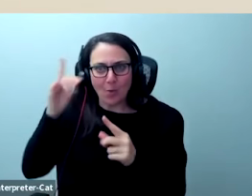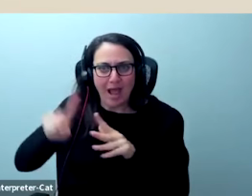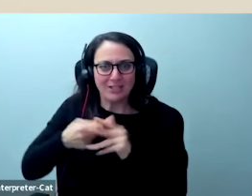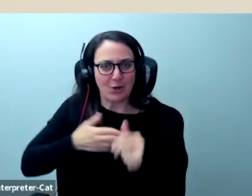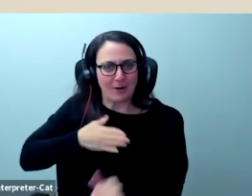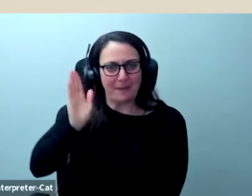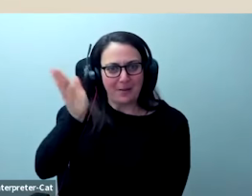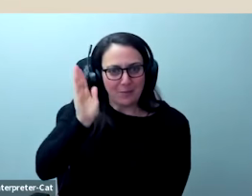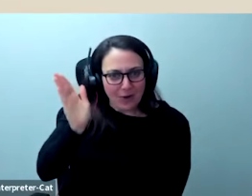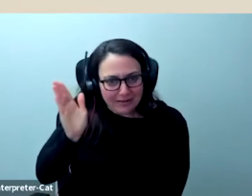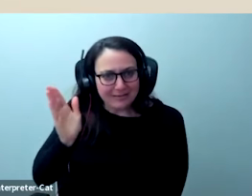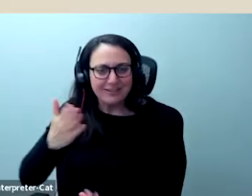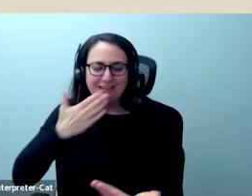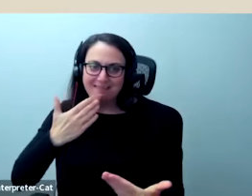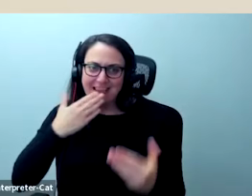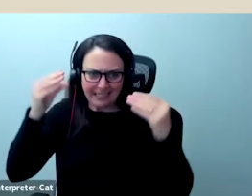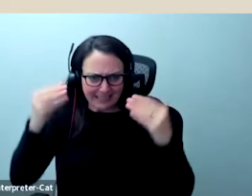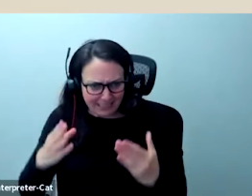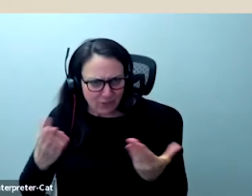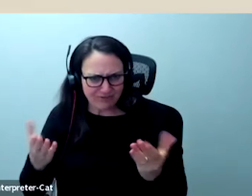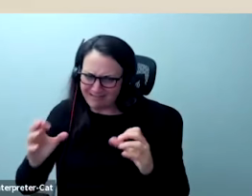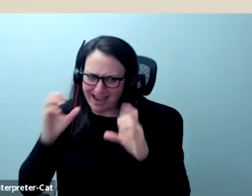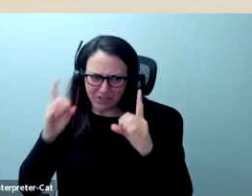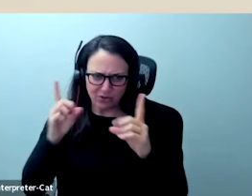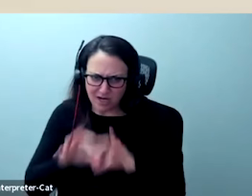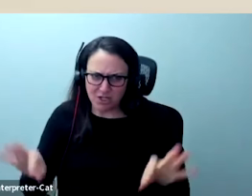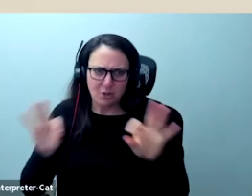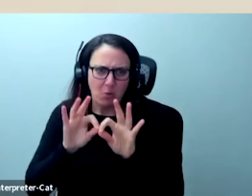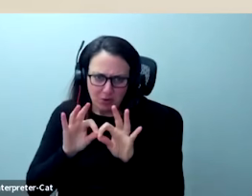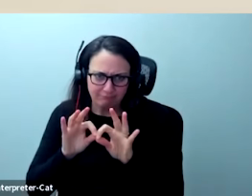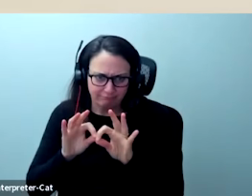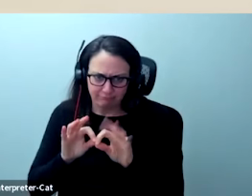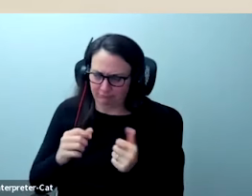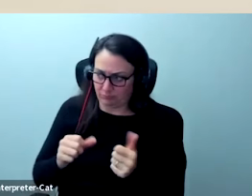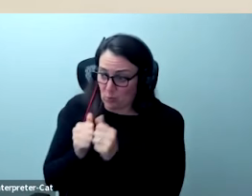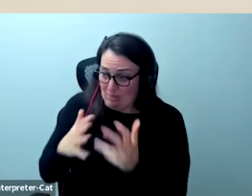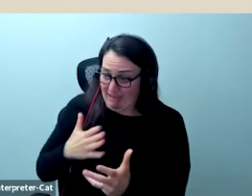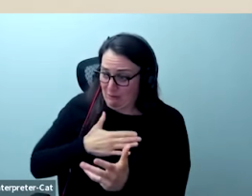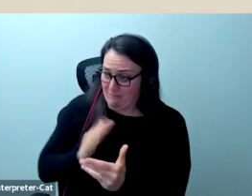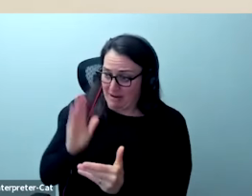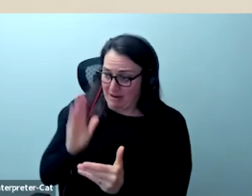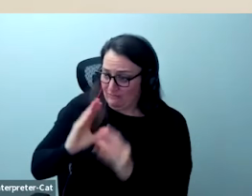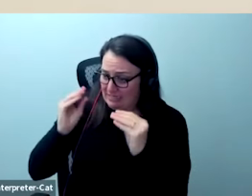with thanking teachers because education is so important and I wouldn't be here without my previous experiences.